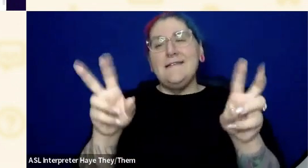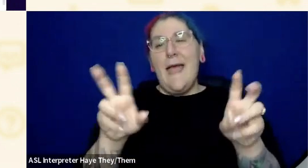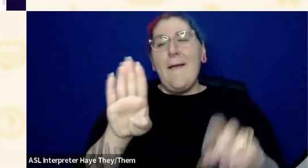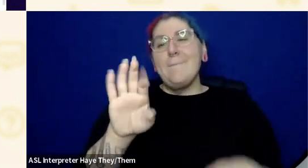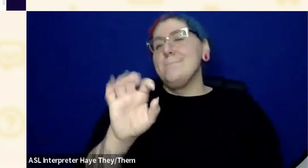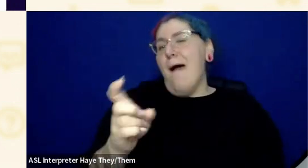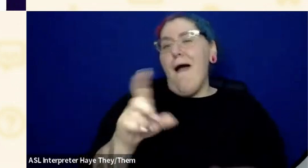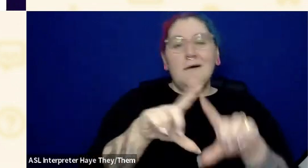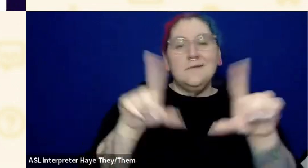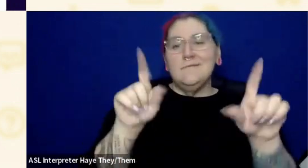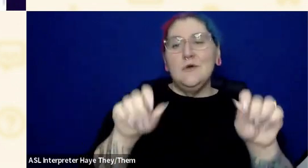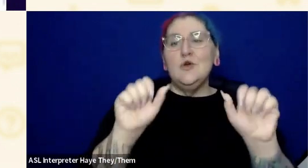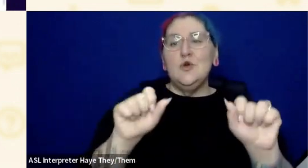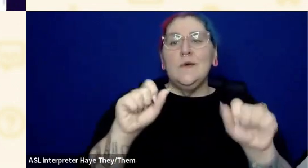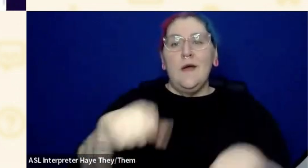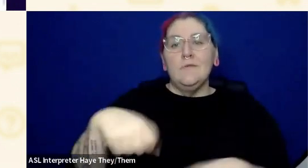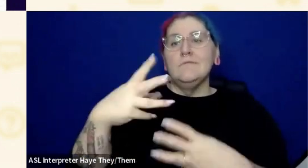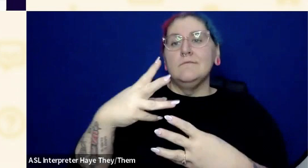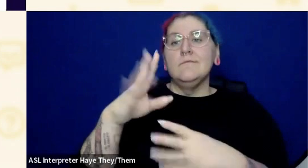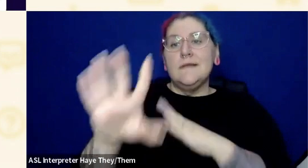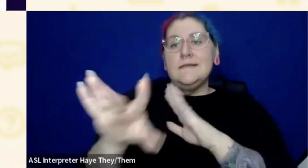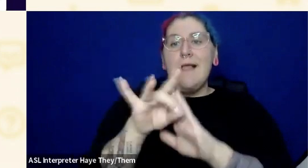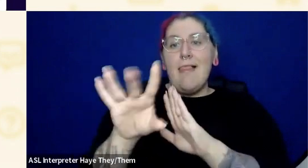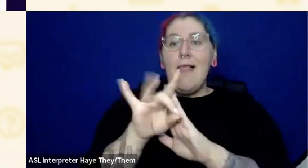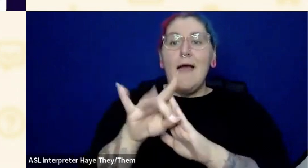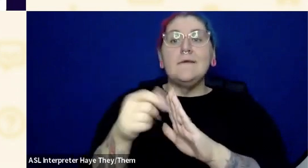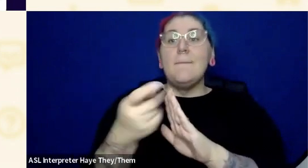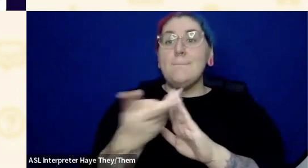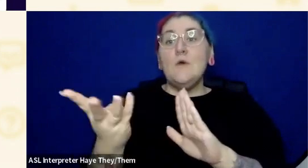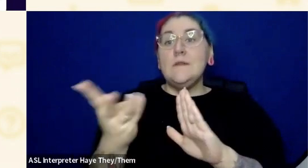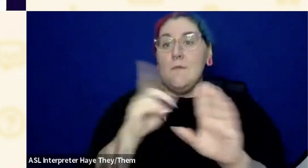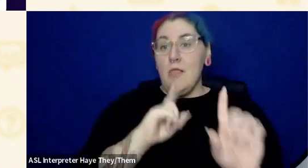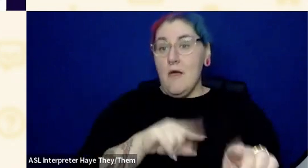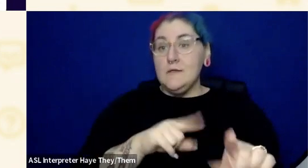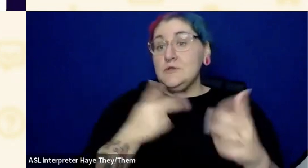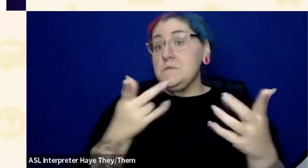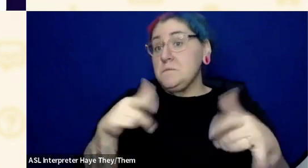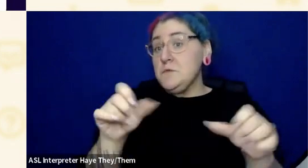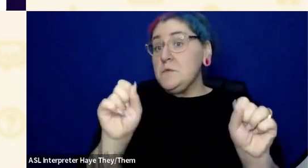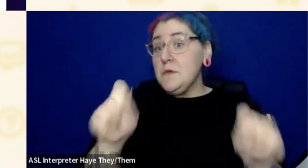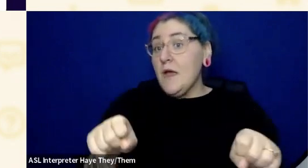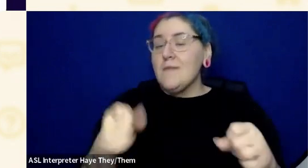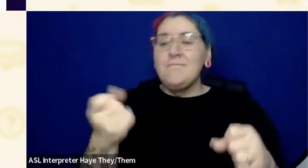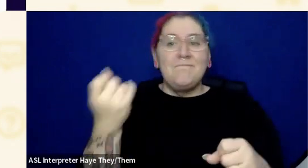So that's great if we've got a situation where people might have multiple answers to a question, right?